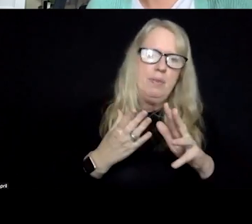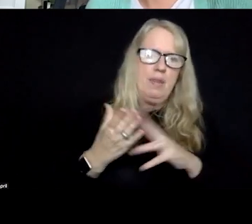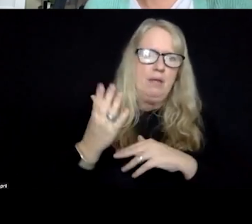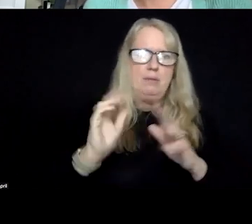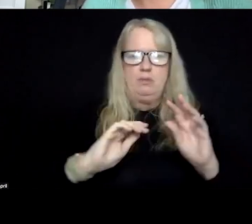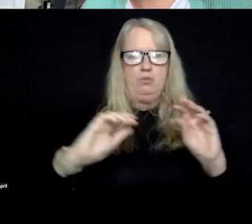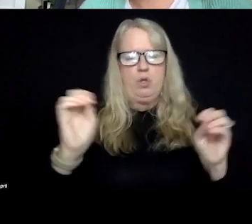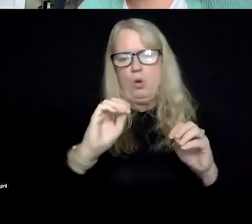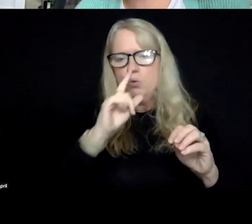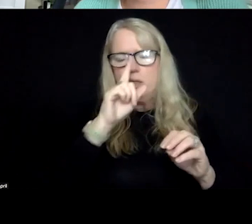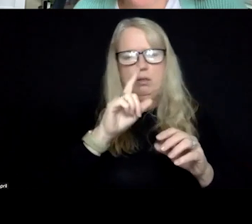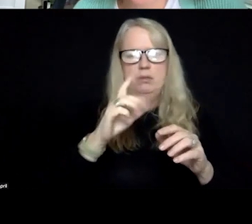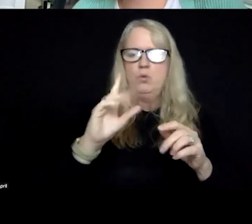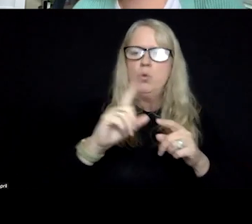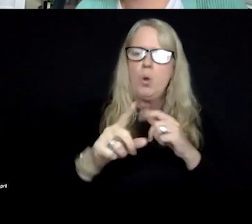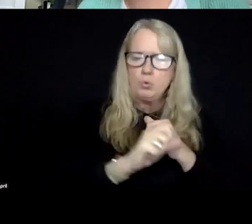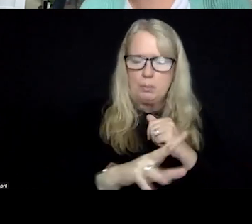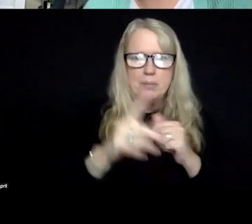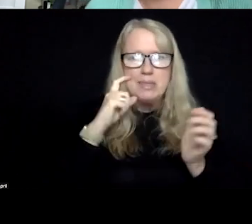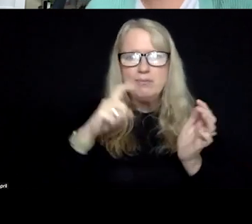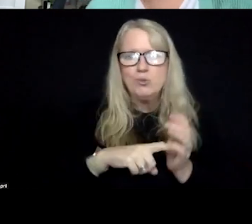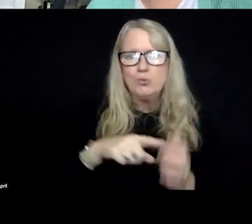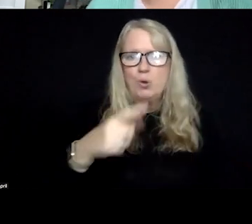CAMPAIGNS. MY HOPE IS THAT YOU HAVE NOTICED ON HIGHWAYS